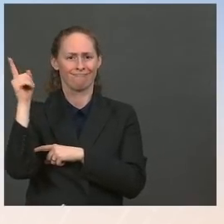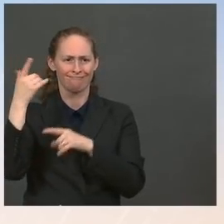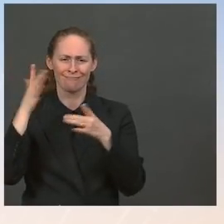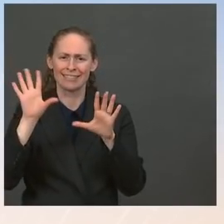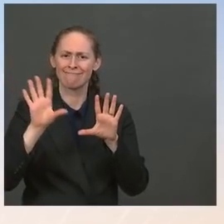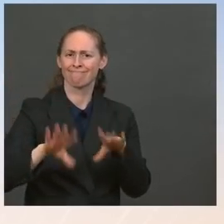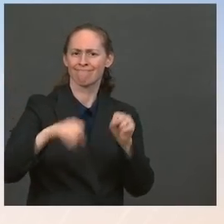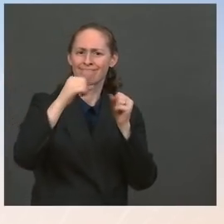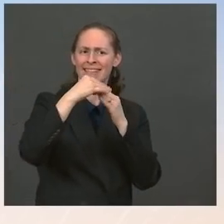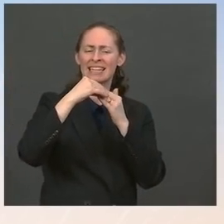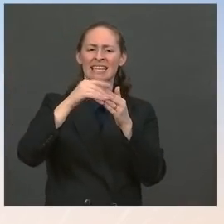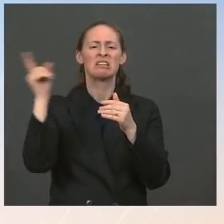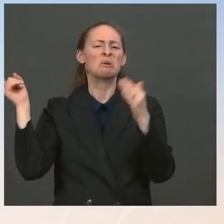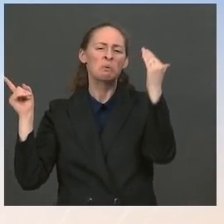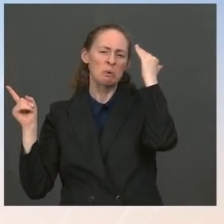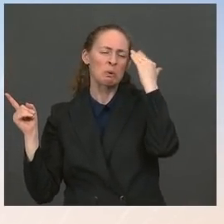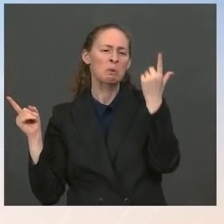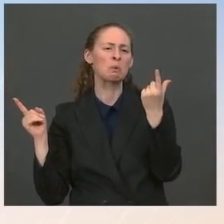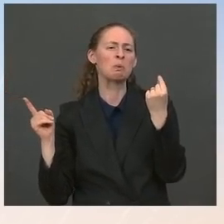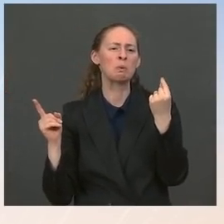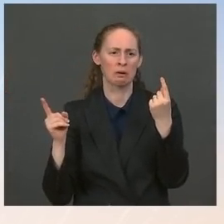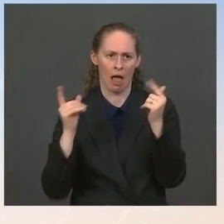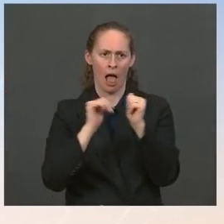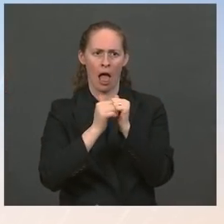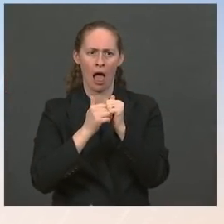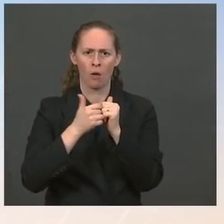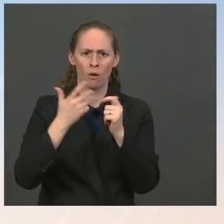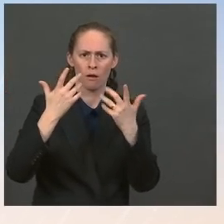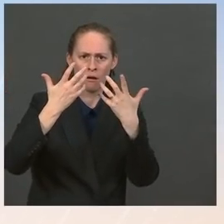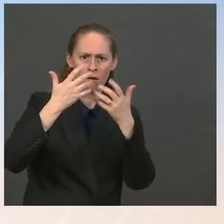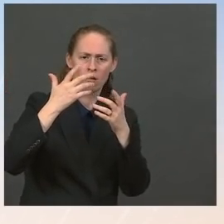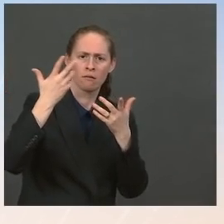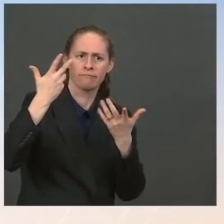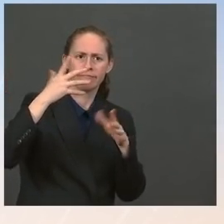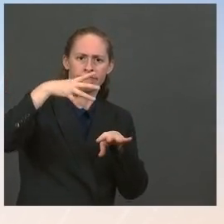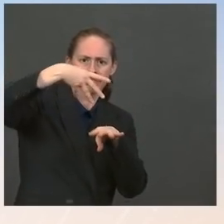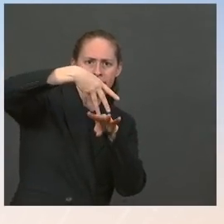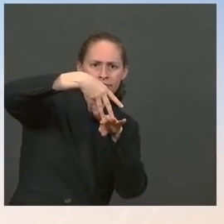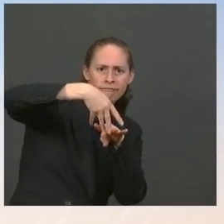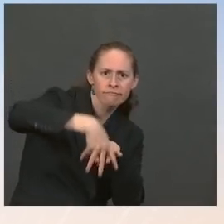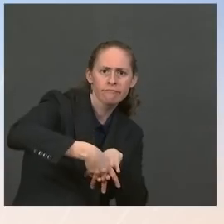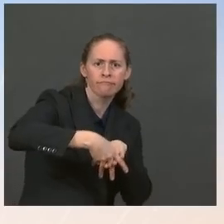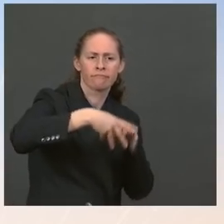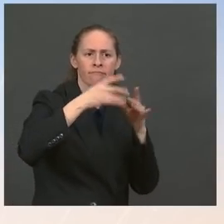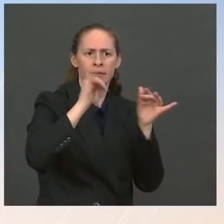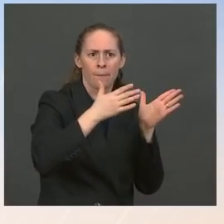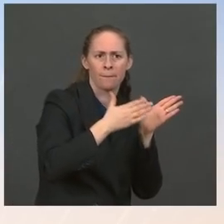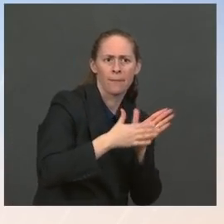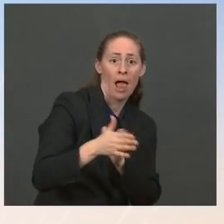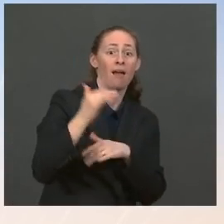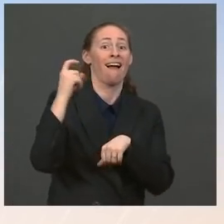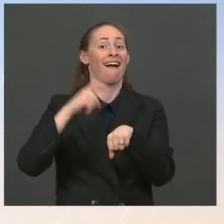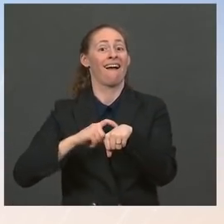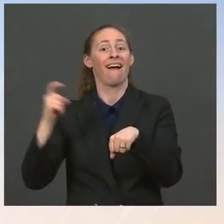He knows how implementation works. And so, knowing this President, he's going to want to know every component of how it's going.